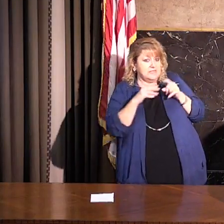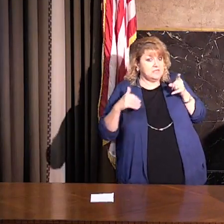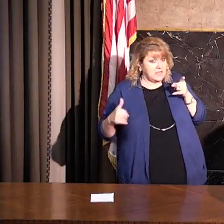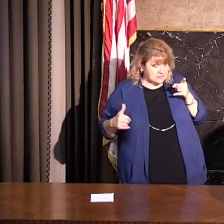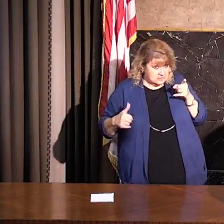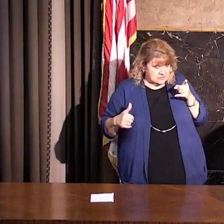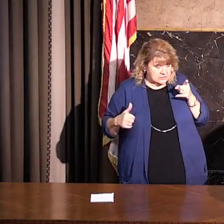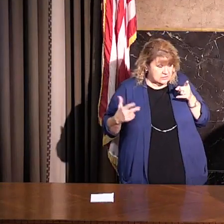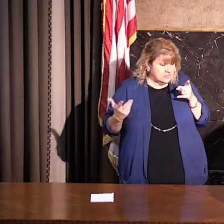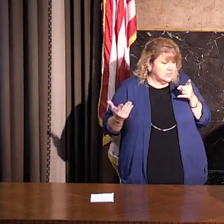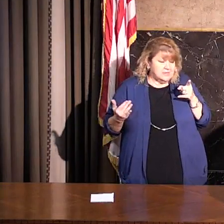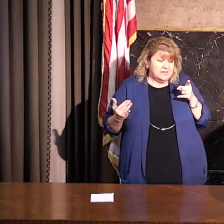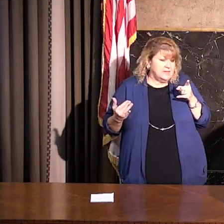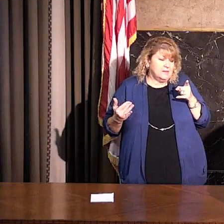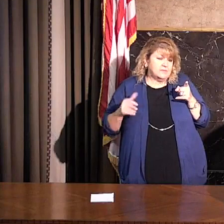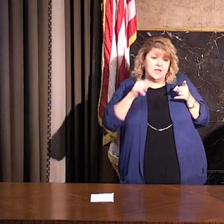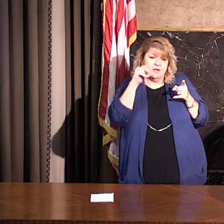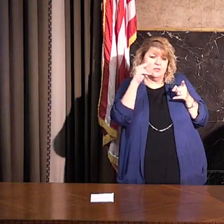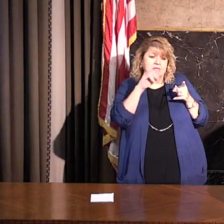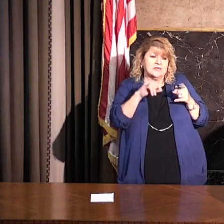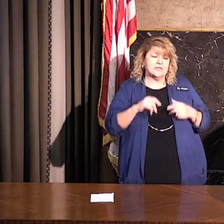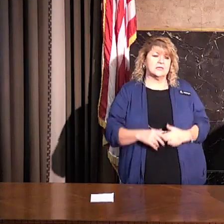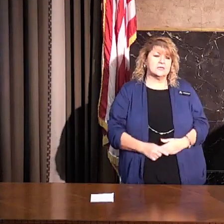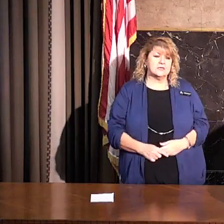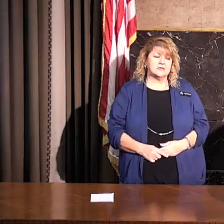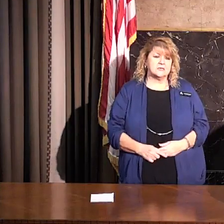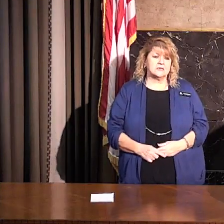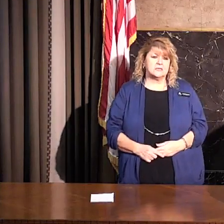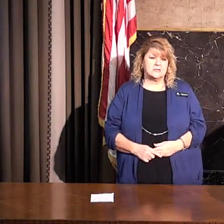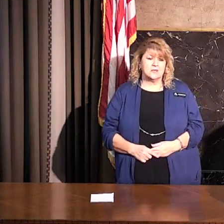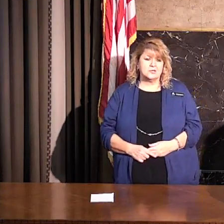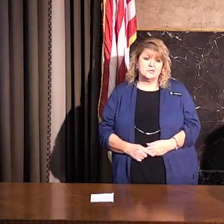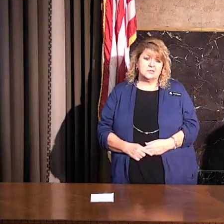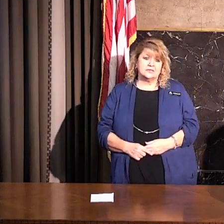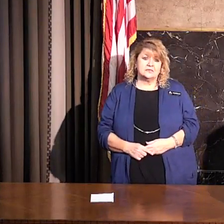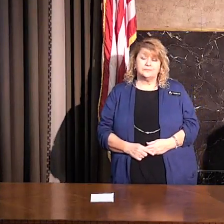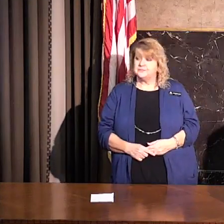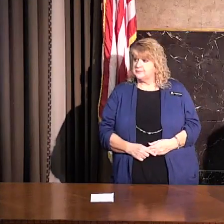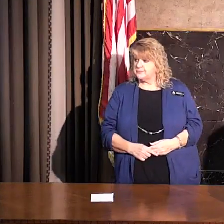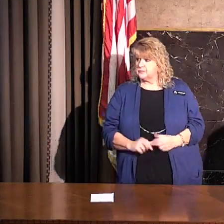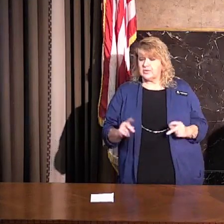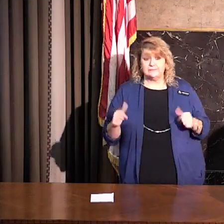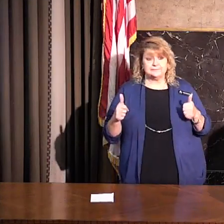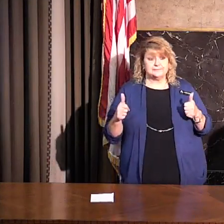mumps, and bell and and other things.